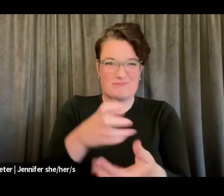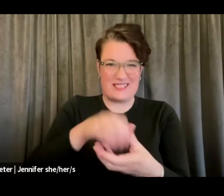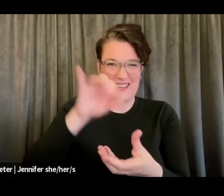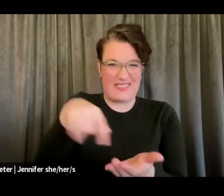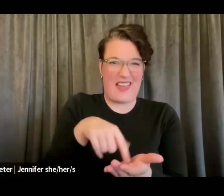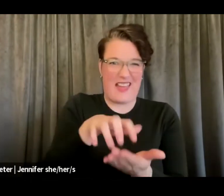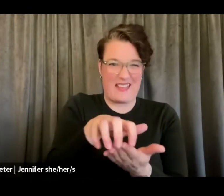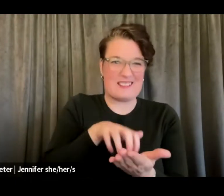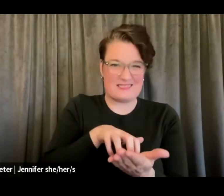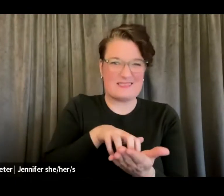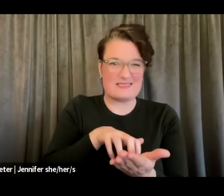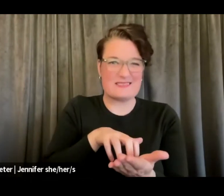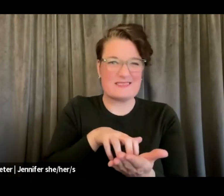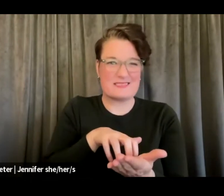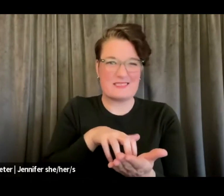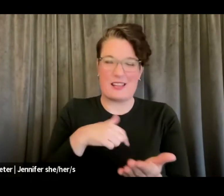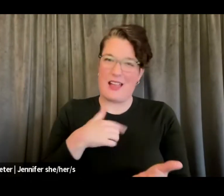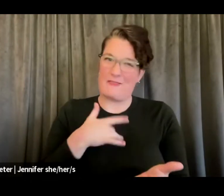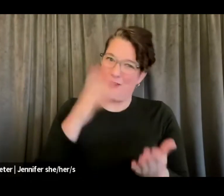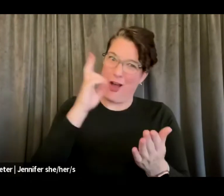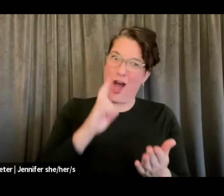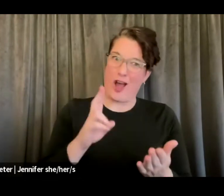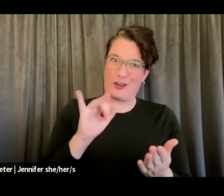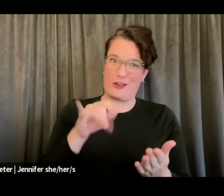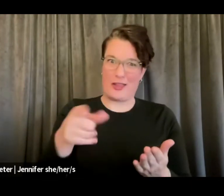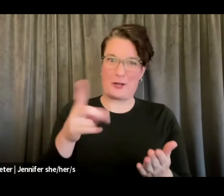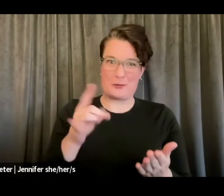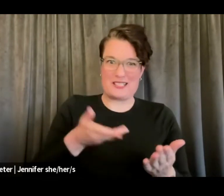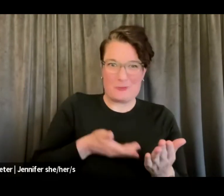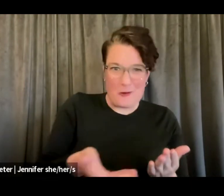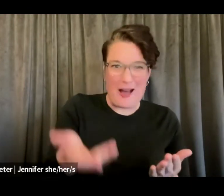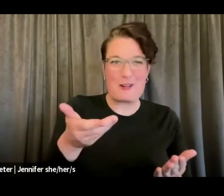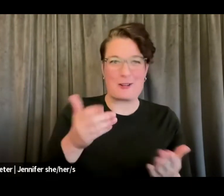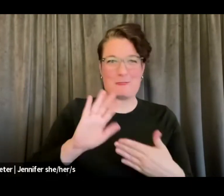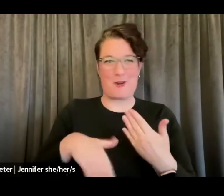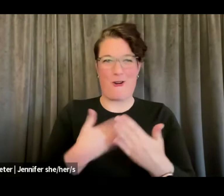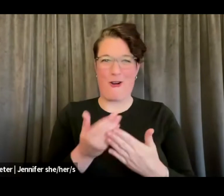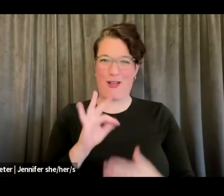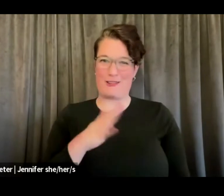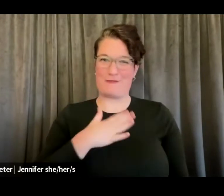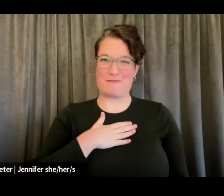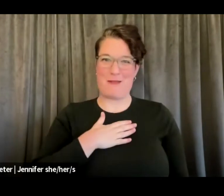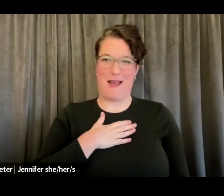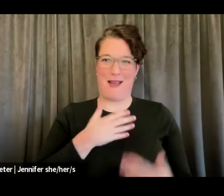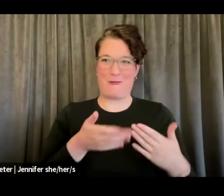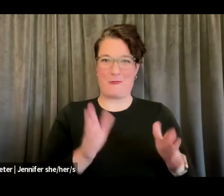that y'all greeted and welcomed all of my, you know connection to